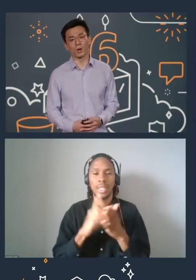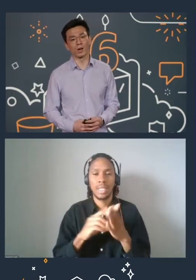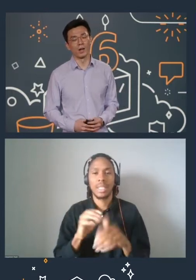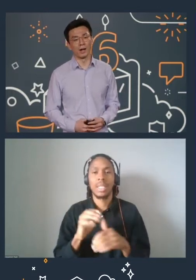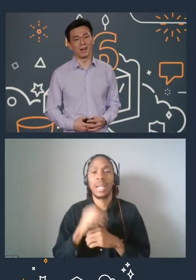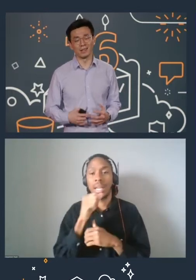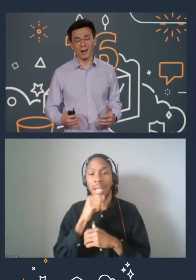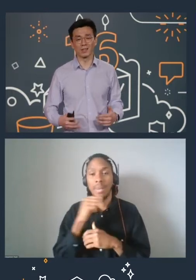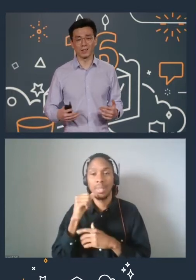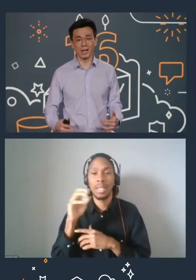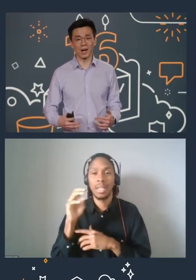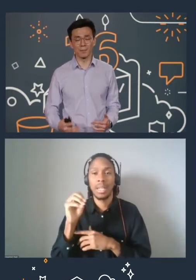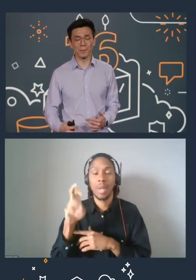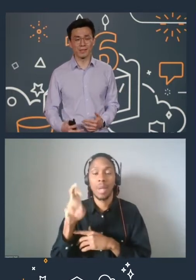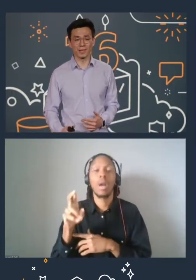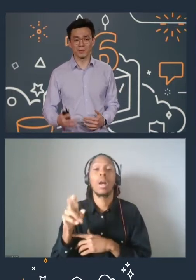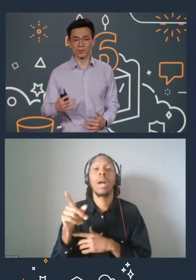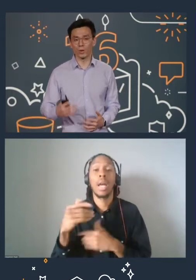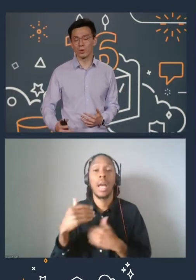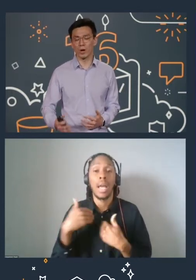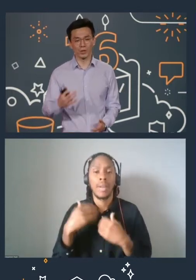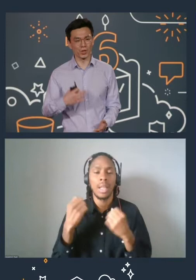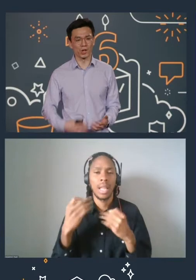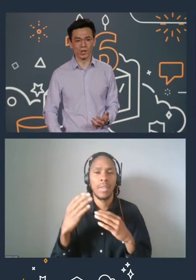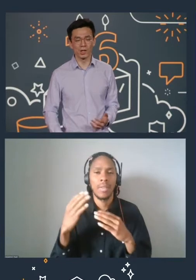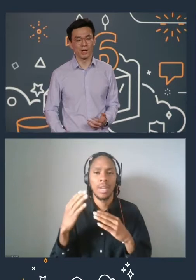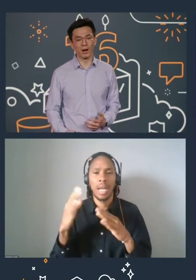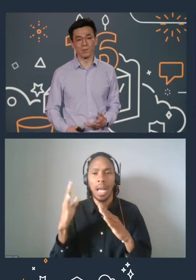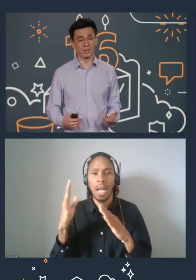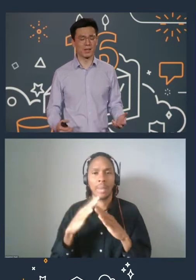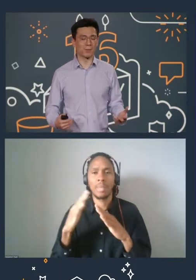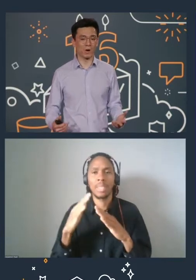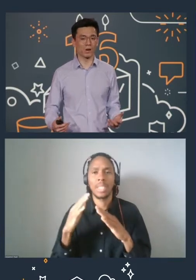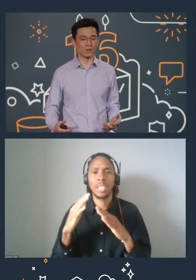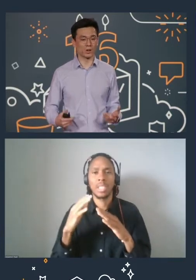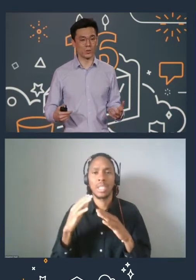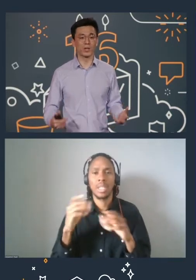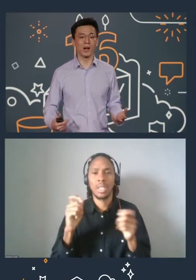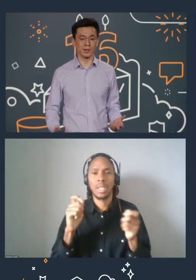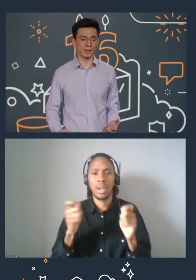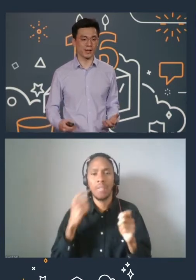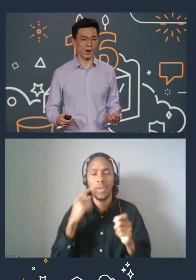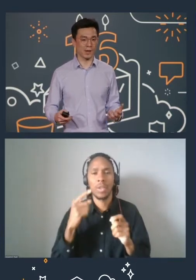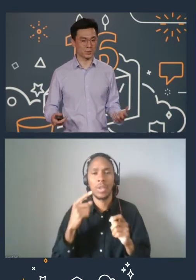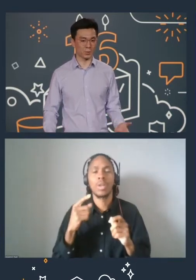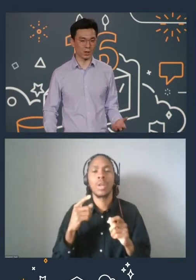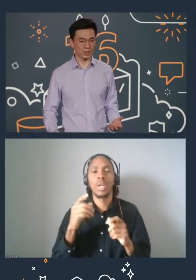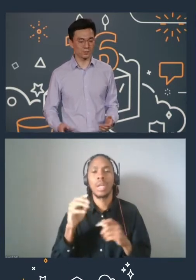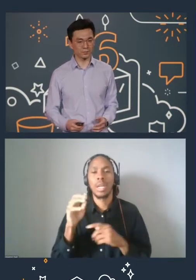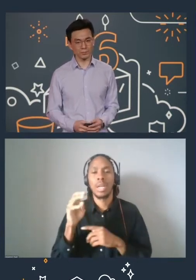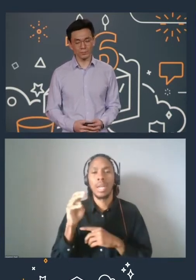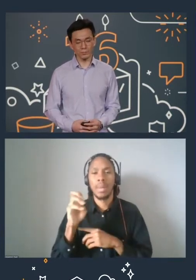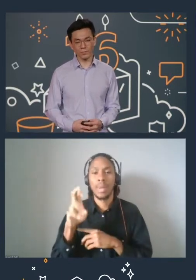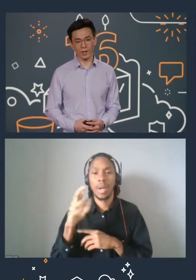where it does a lot of optimization for you under the hood because EMR really understand how S3 works.